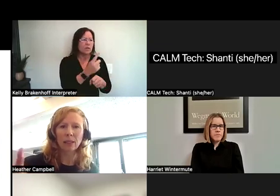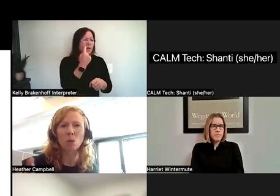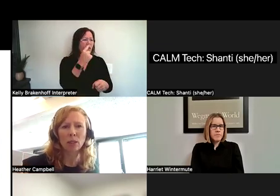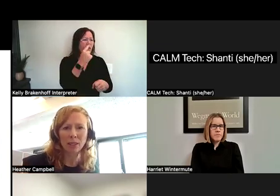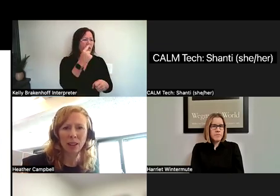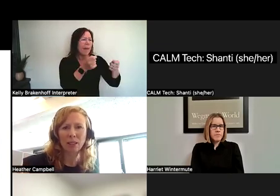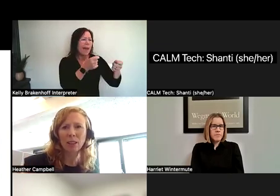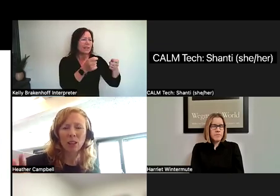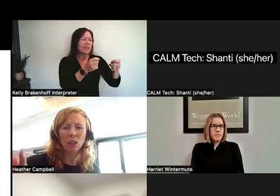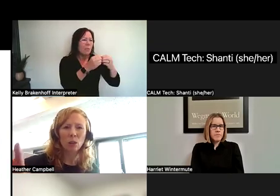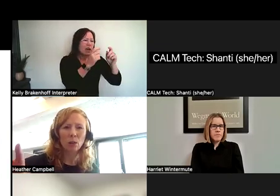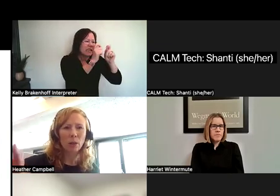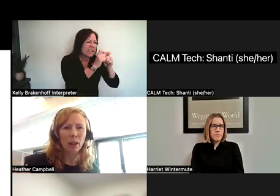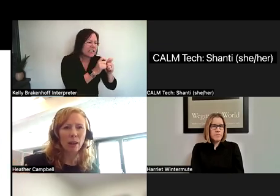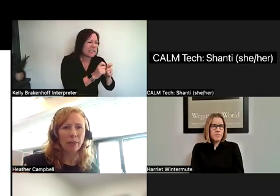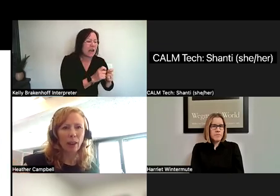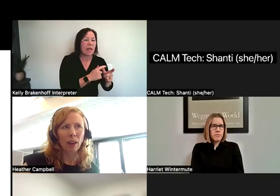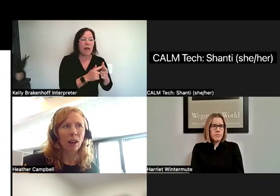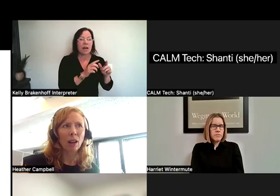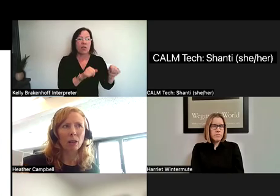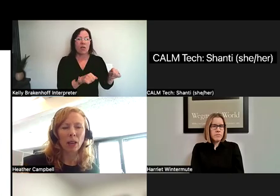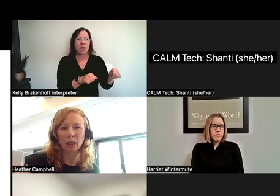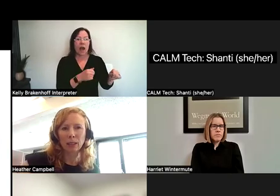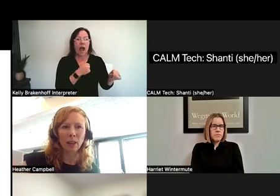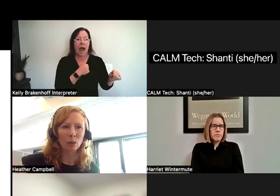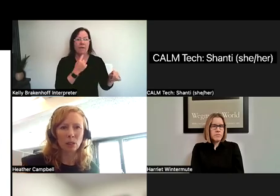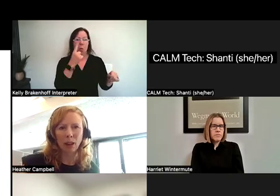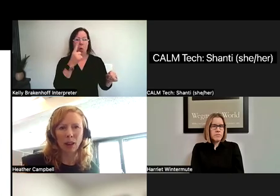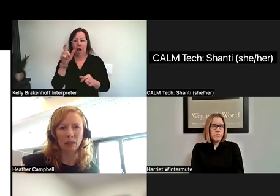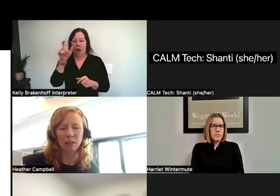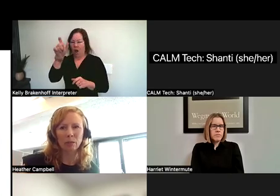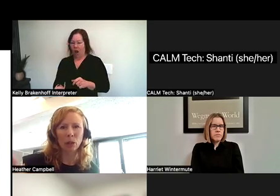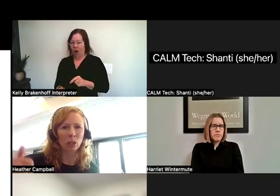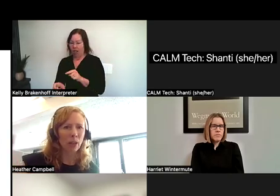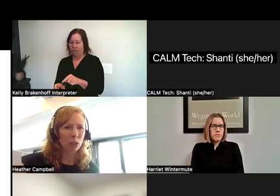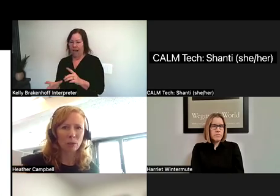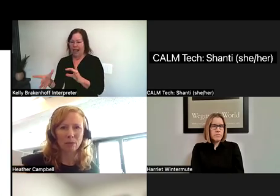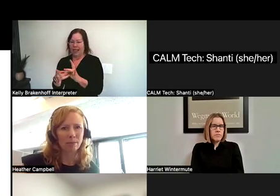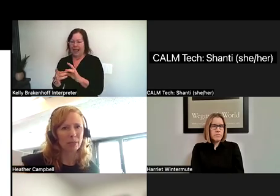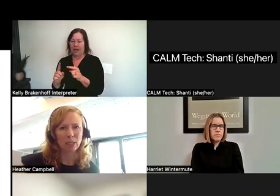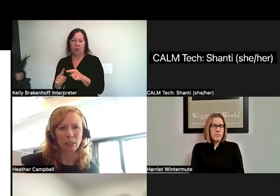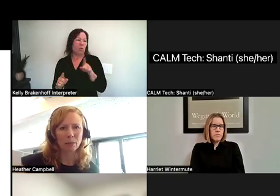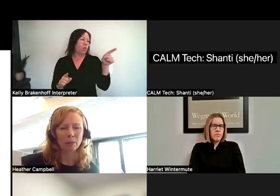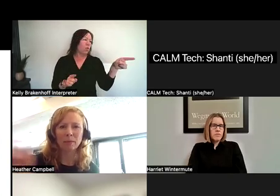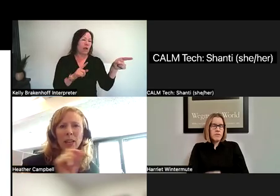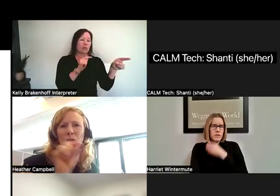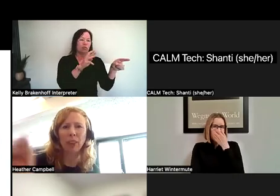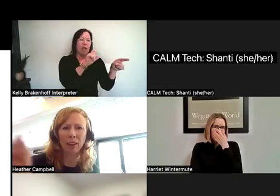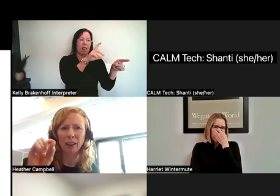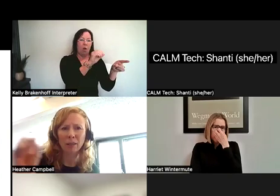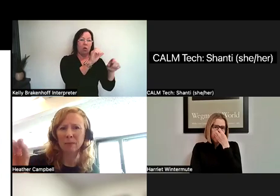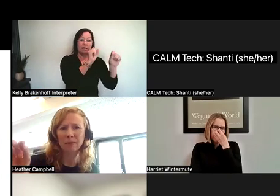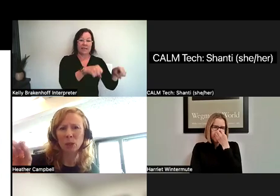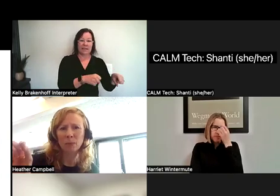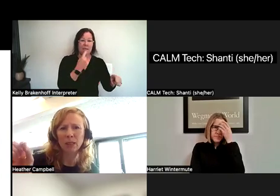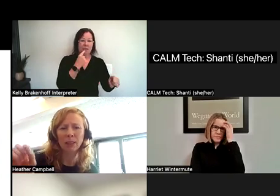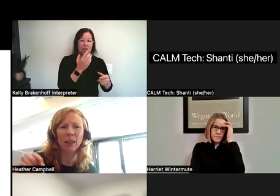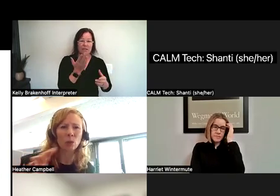more detail you could have a column that linked out to that project management system. So this